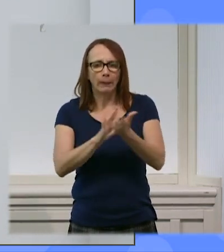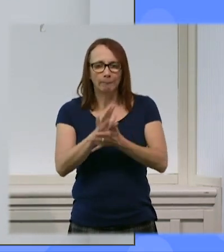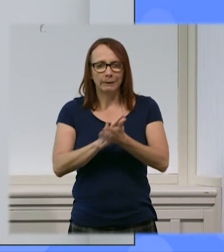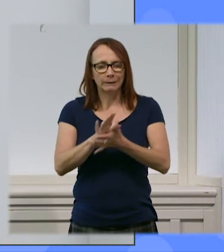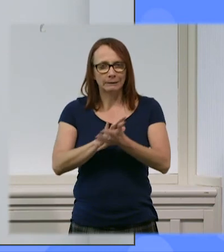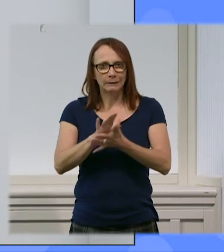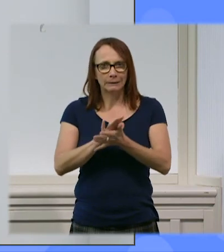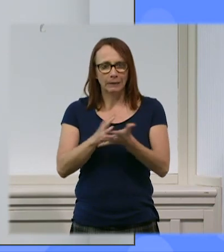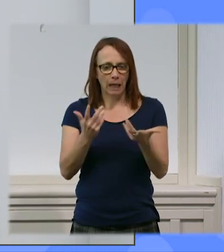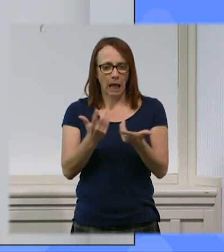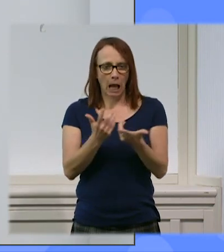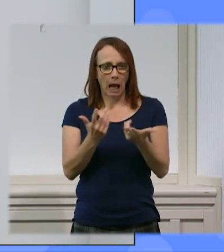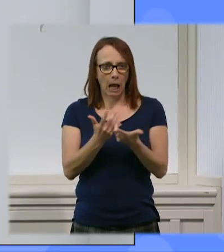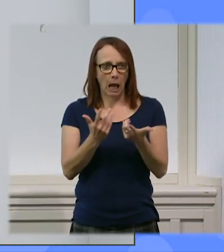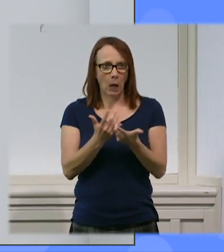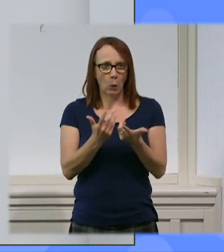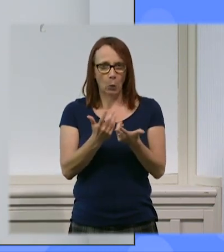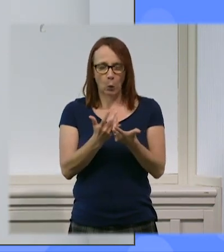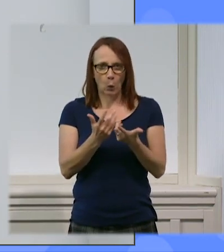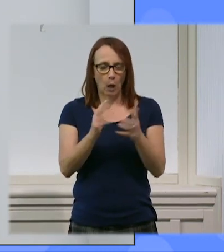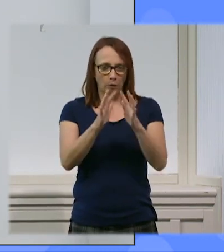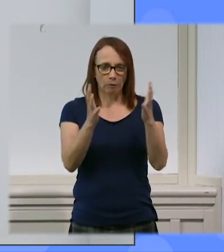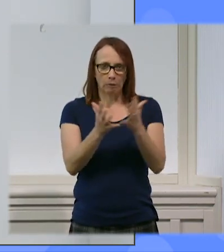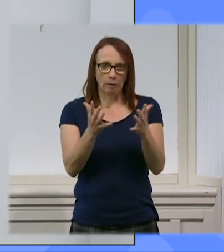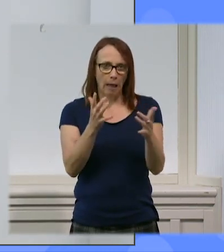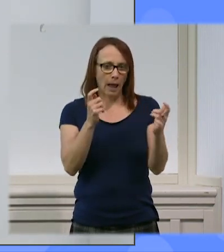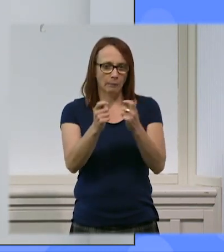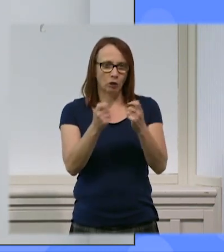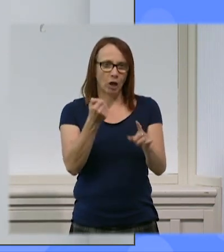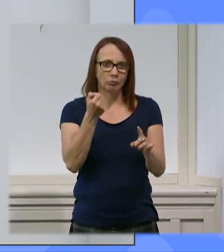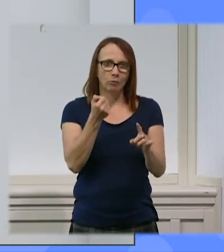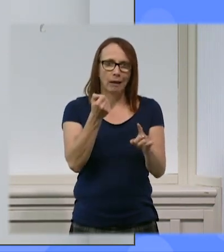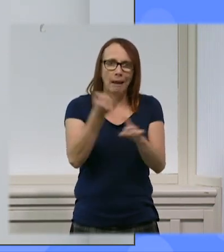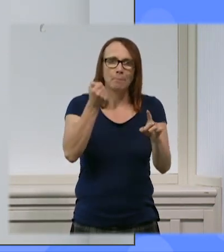build resilience against the impacts of climate change like flooding storms and